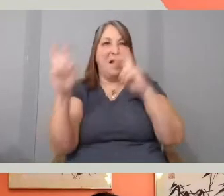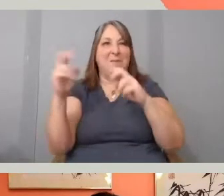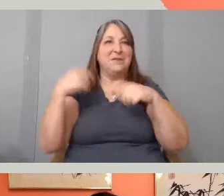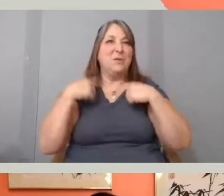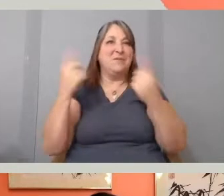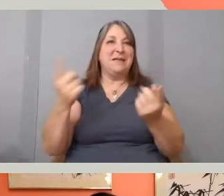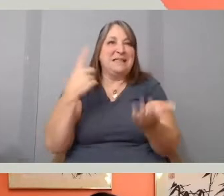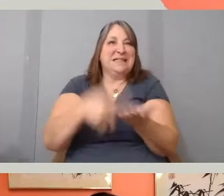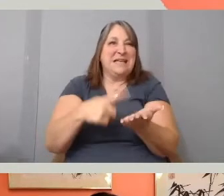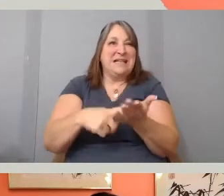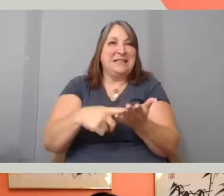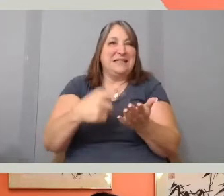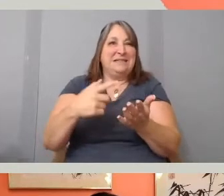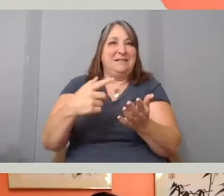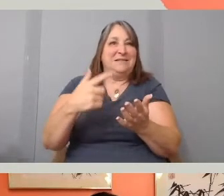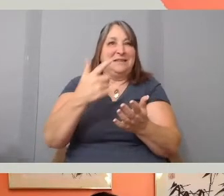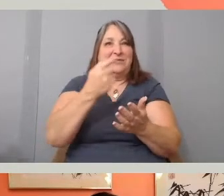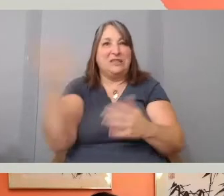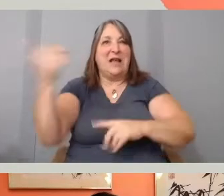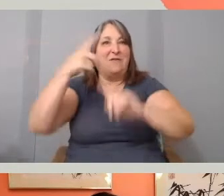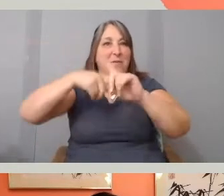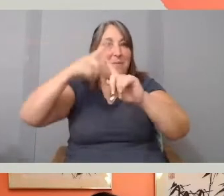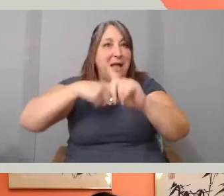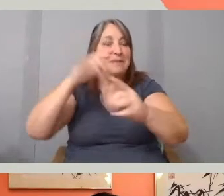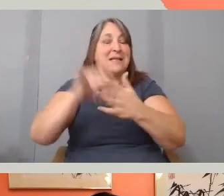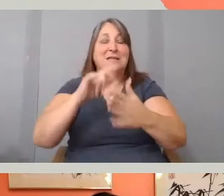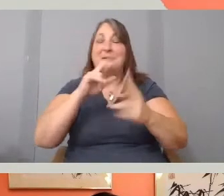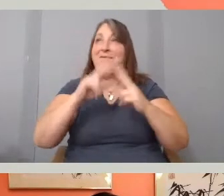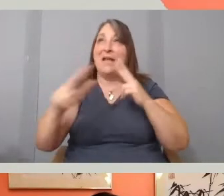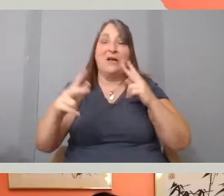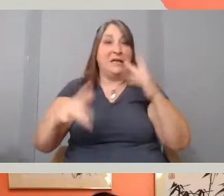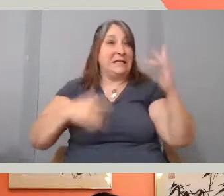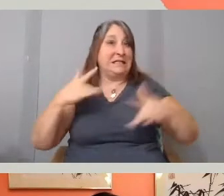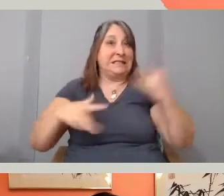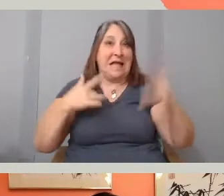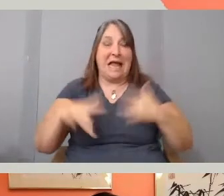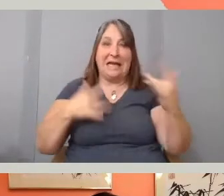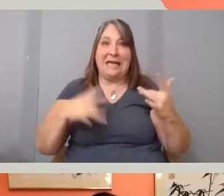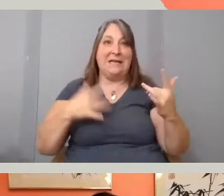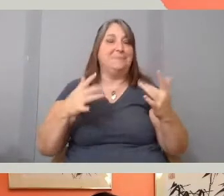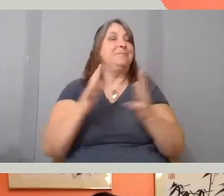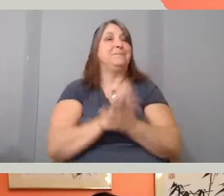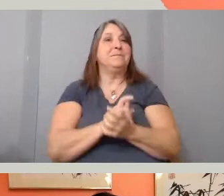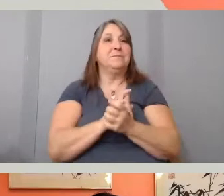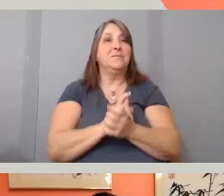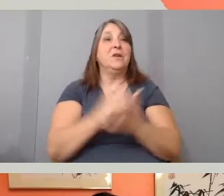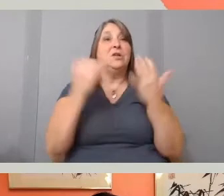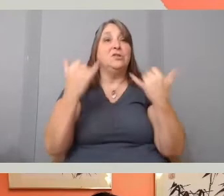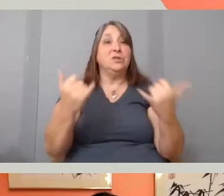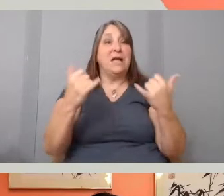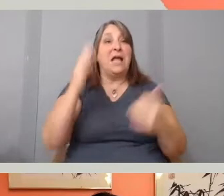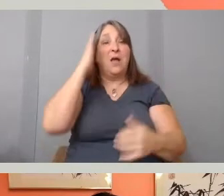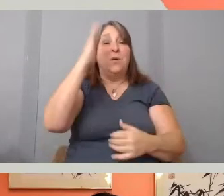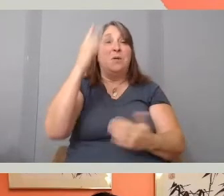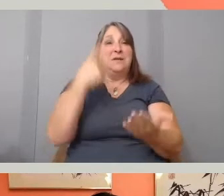which has been really generative and an exciting. In today's conversation we're going to look at ways